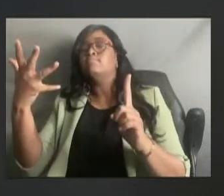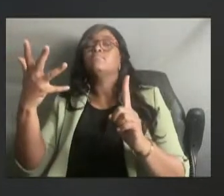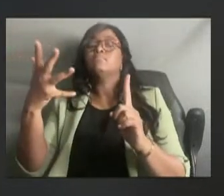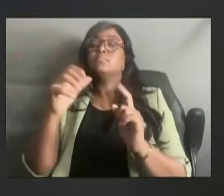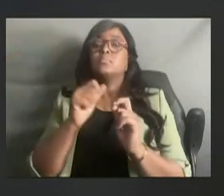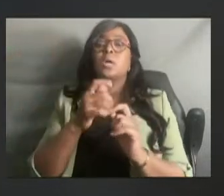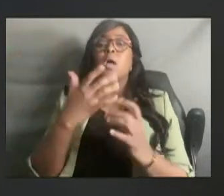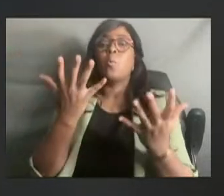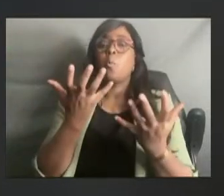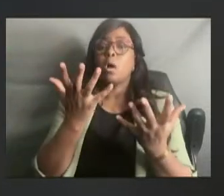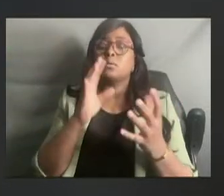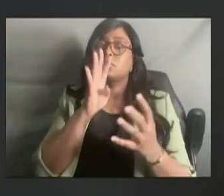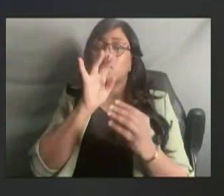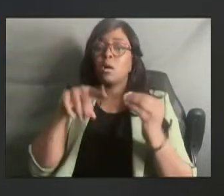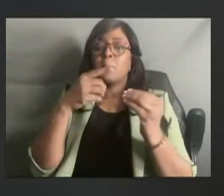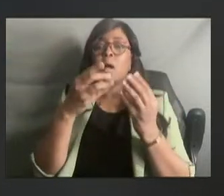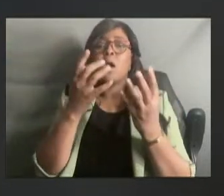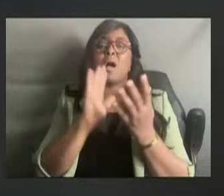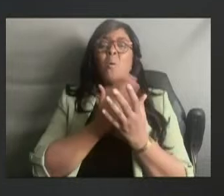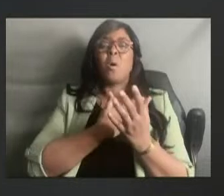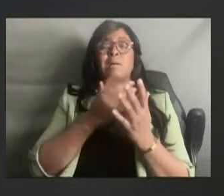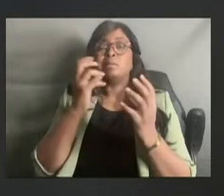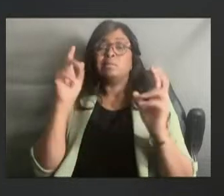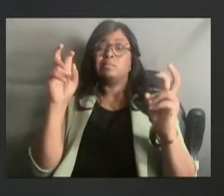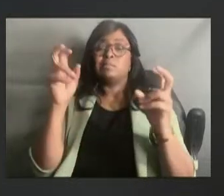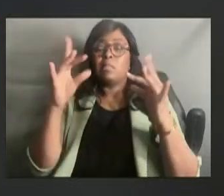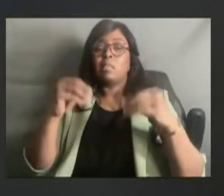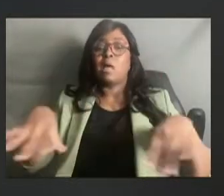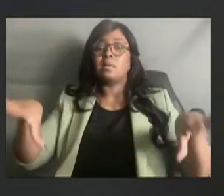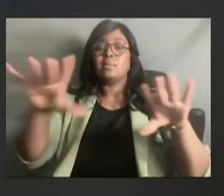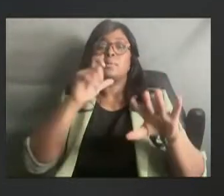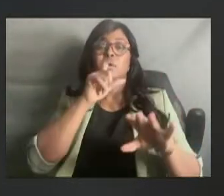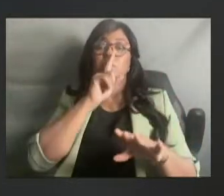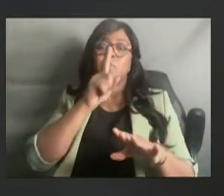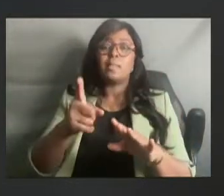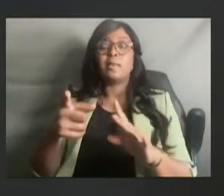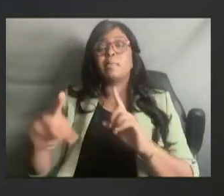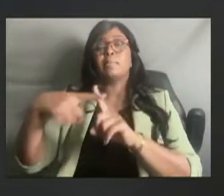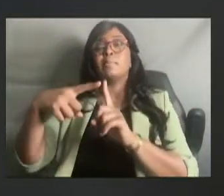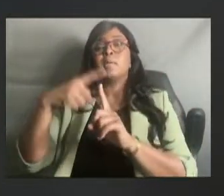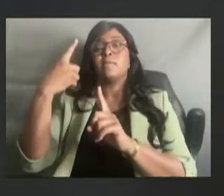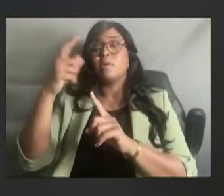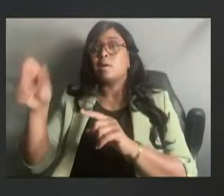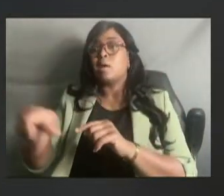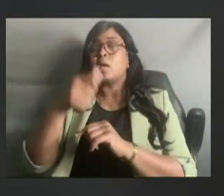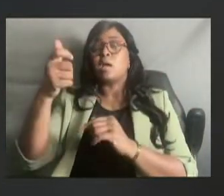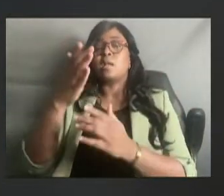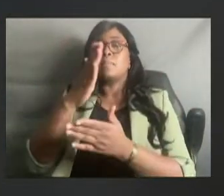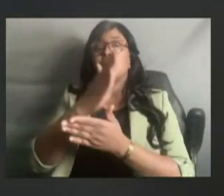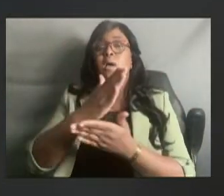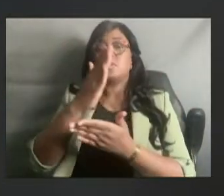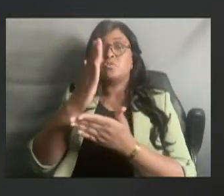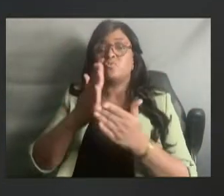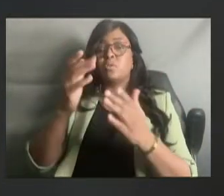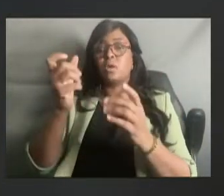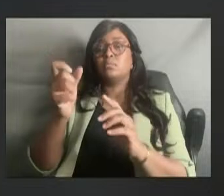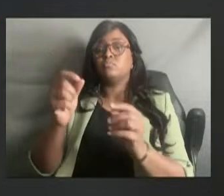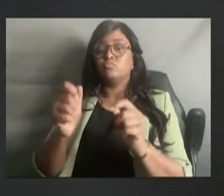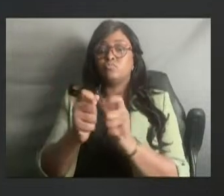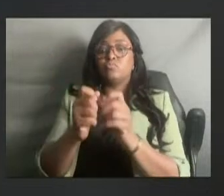And we'll get into some of the nitty gritty here. We want to talk a little bit about our landscape, which is not